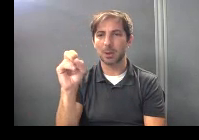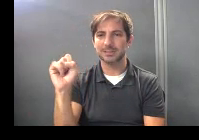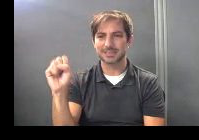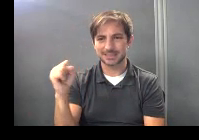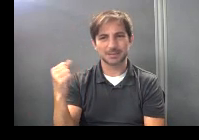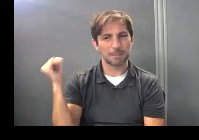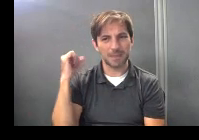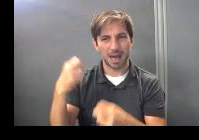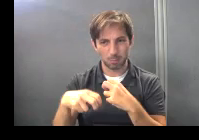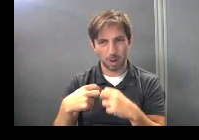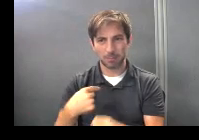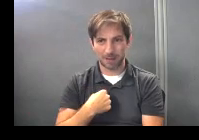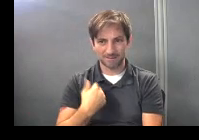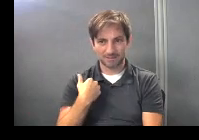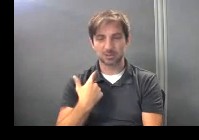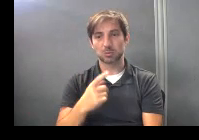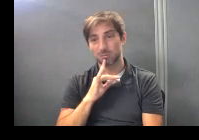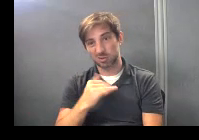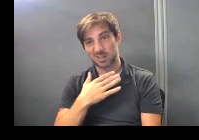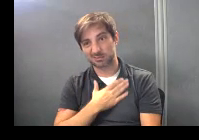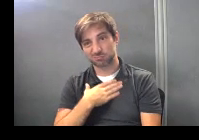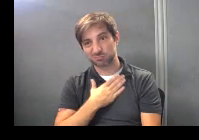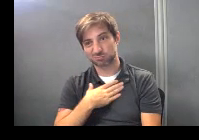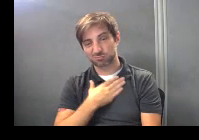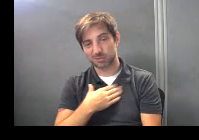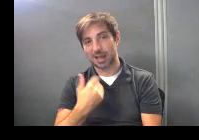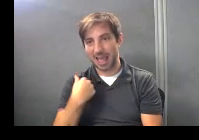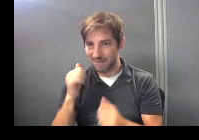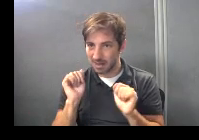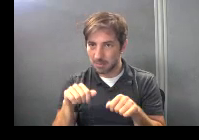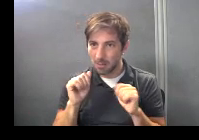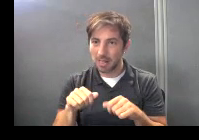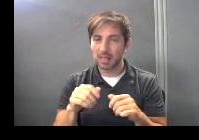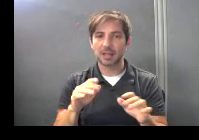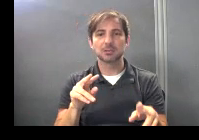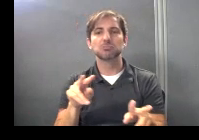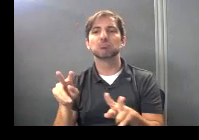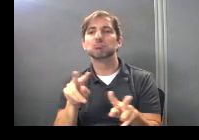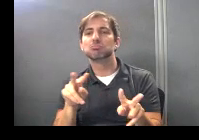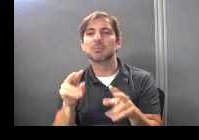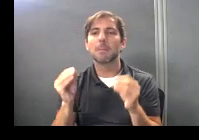I HAVE REALLY ENJOYED THIS, HAVING THE ABILITY TO VIEW MORE THINGS AT HOME.